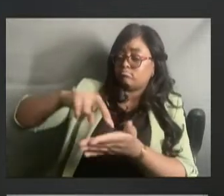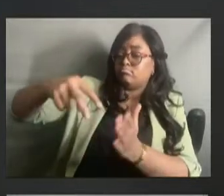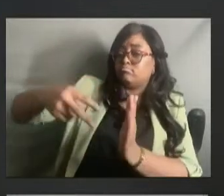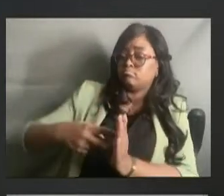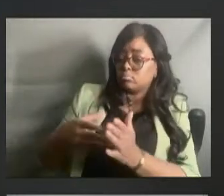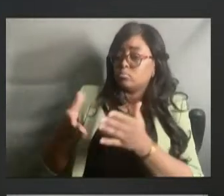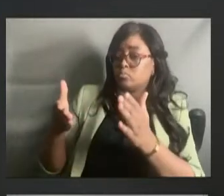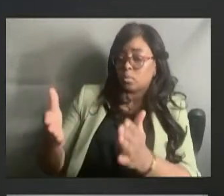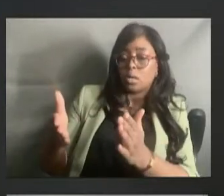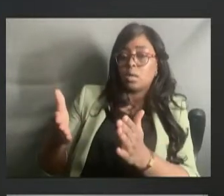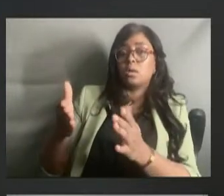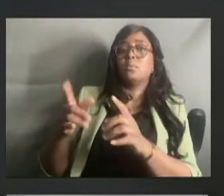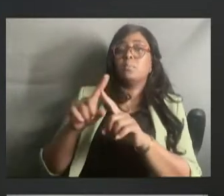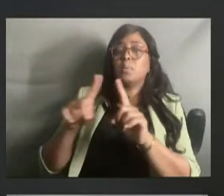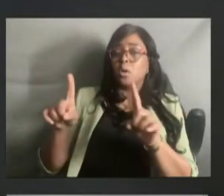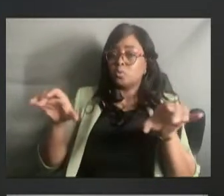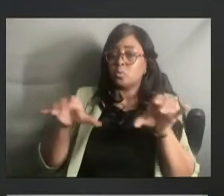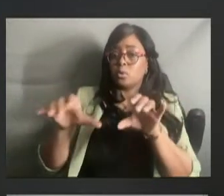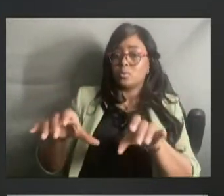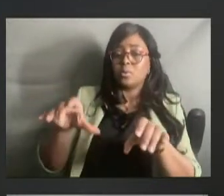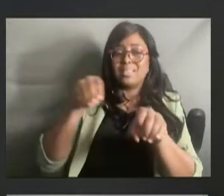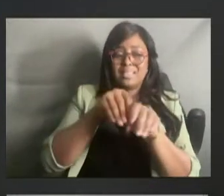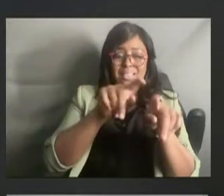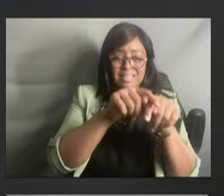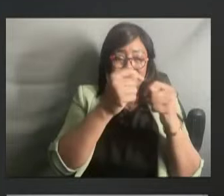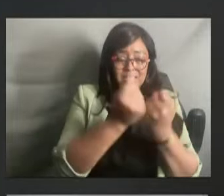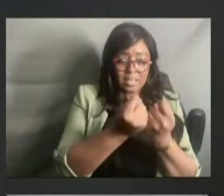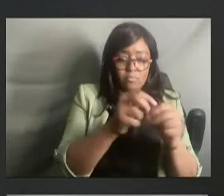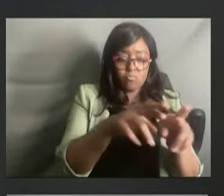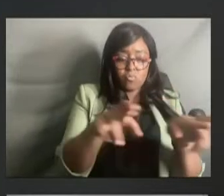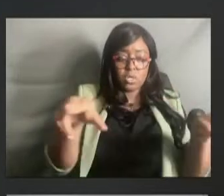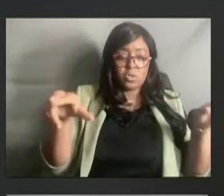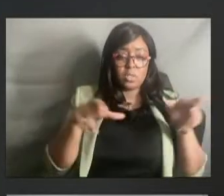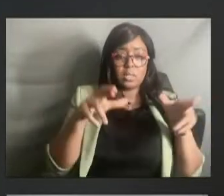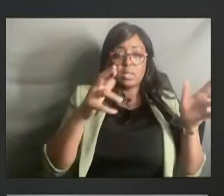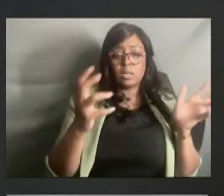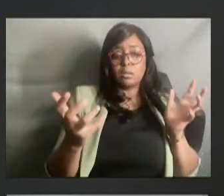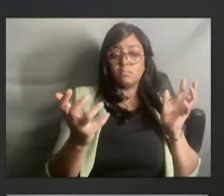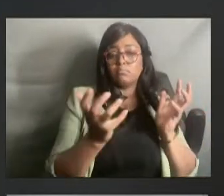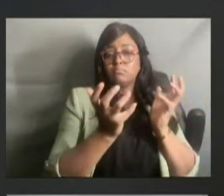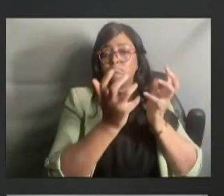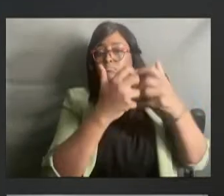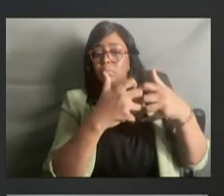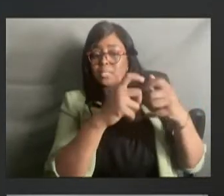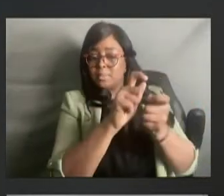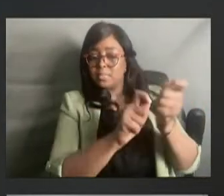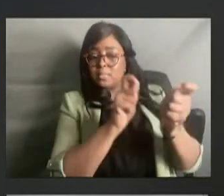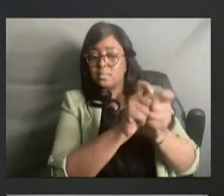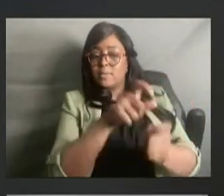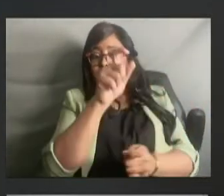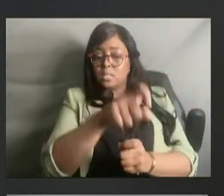supporting schools in a very intentional way, but doing so in